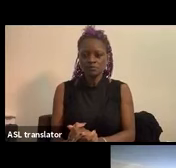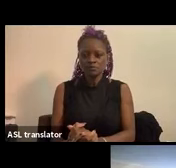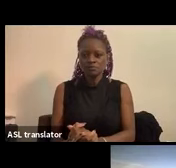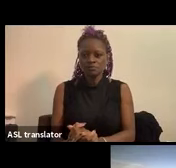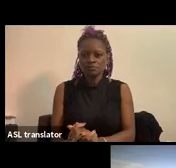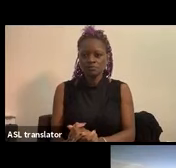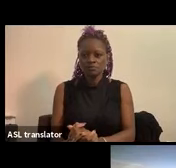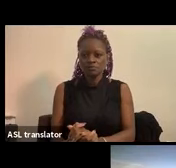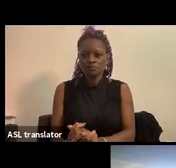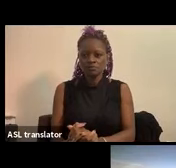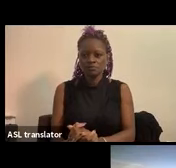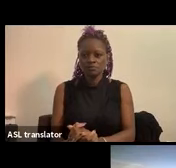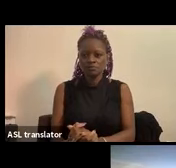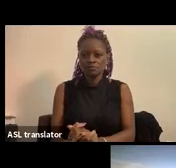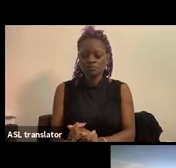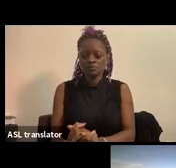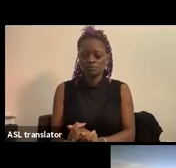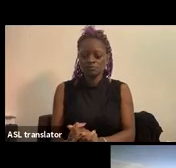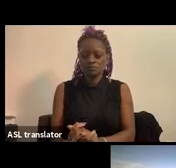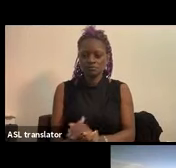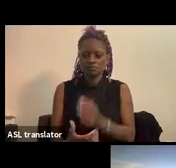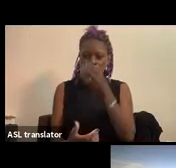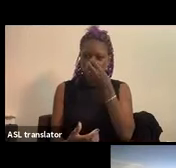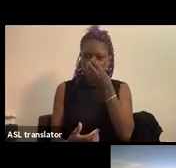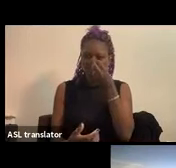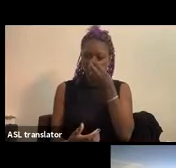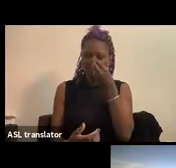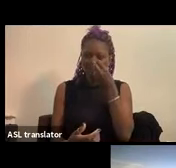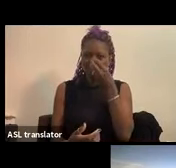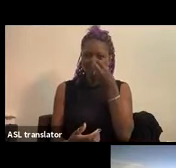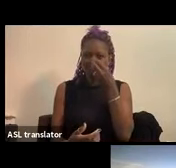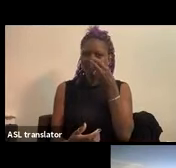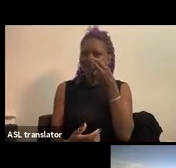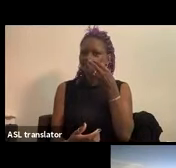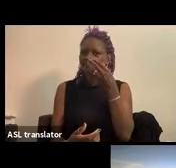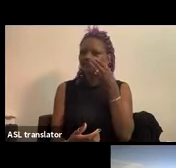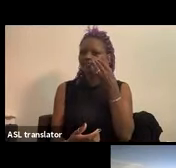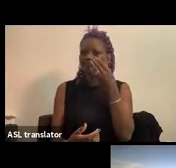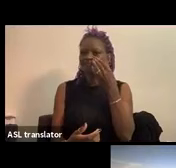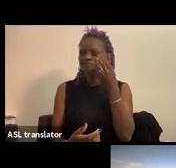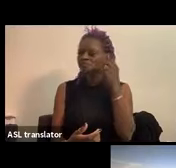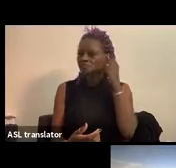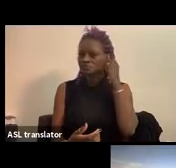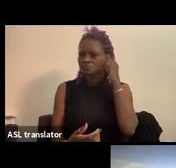also the link to YouTube Rohnert Park into the Facebook of the Sonoma Gorin.